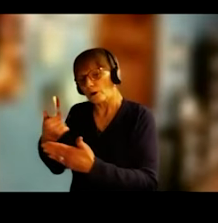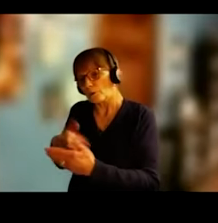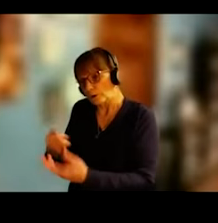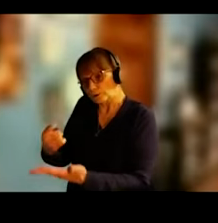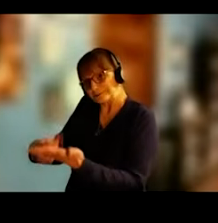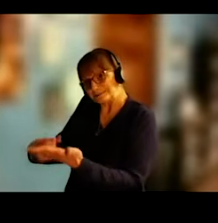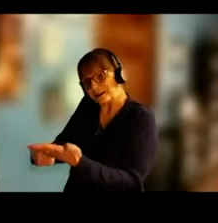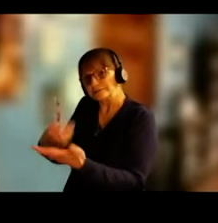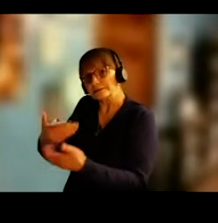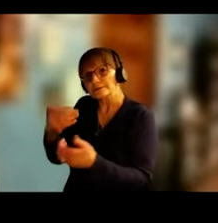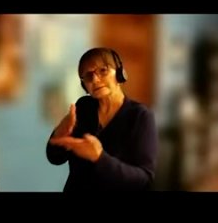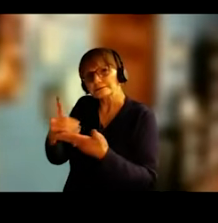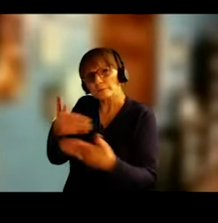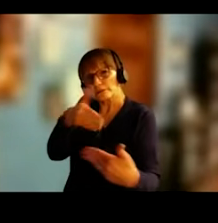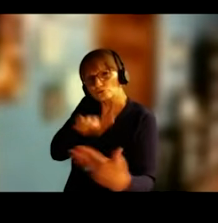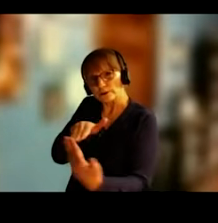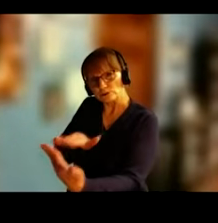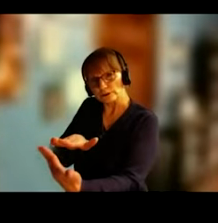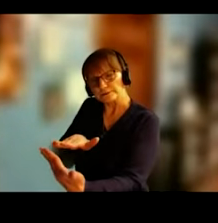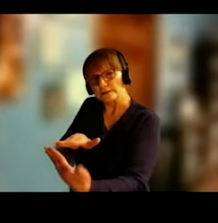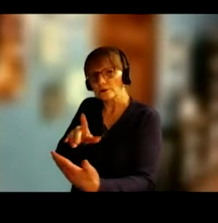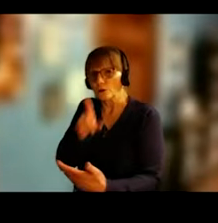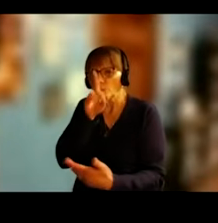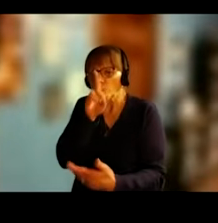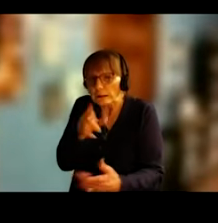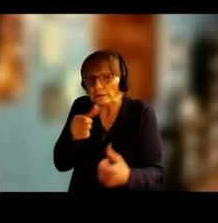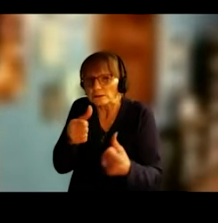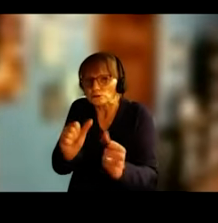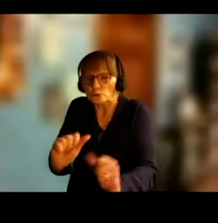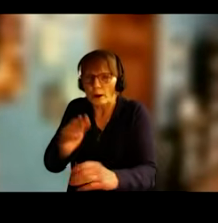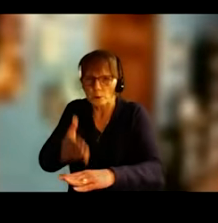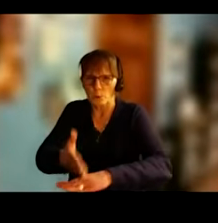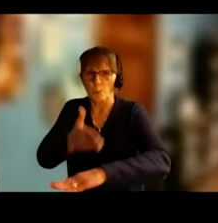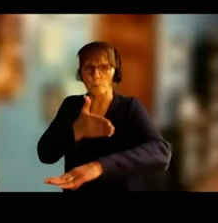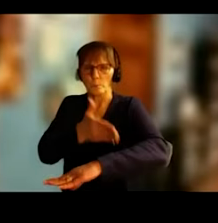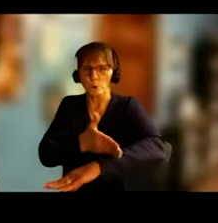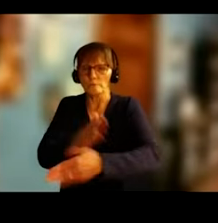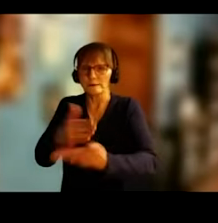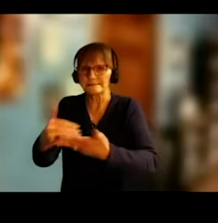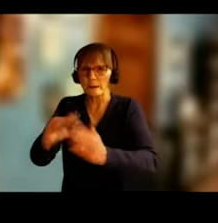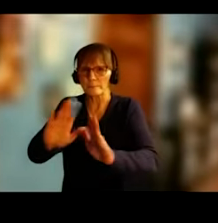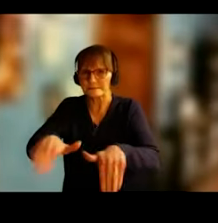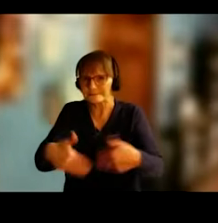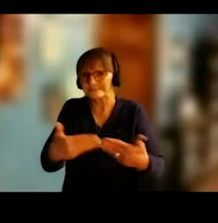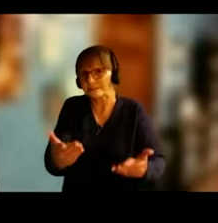some of these strategies include really trying to improve some of the delivery of our systems and coordination